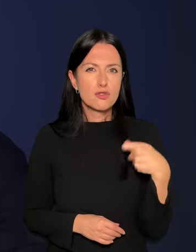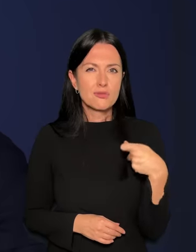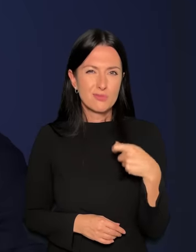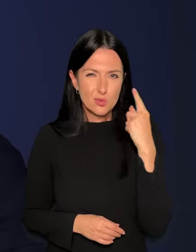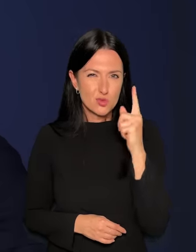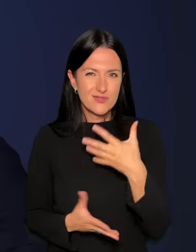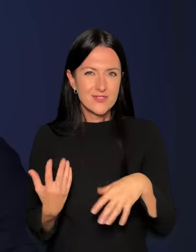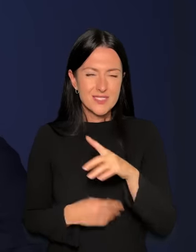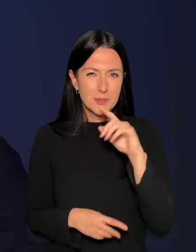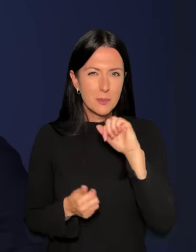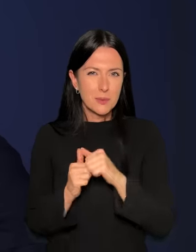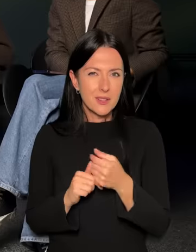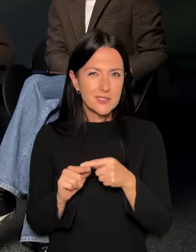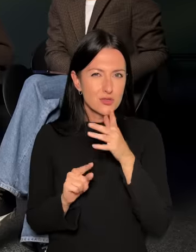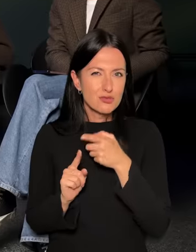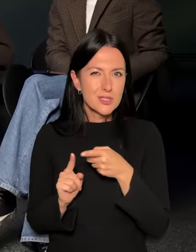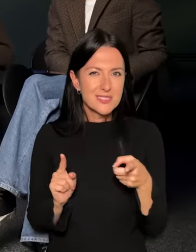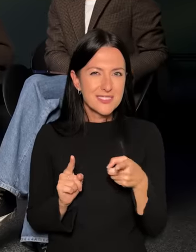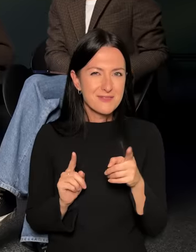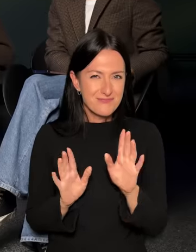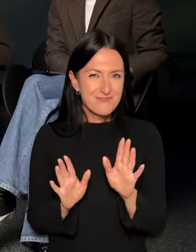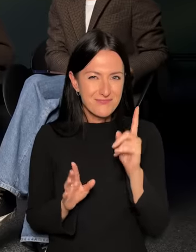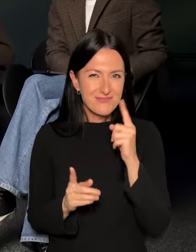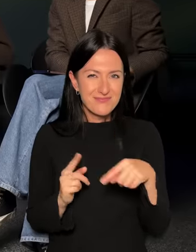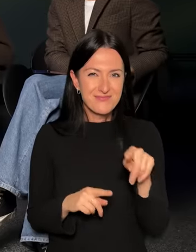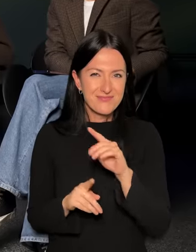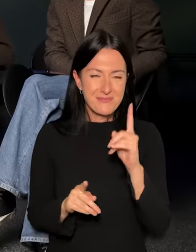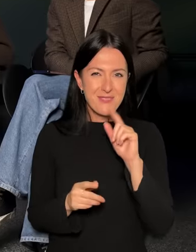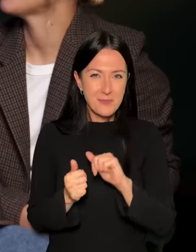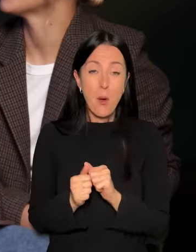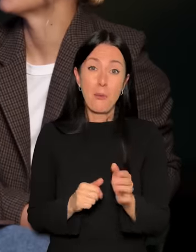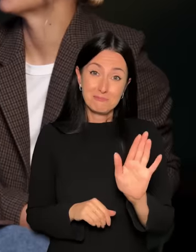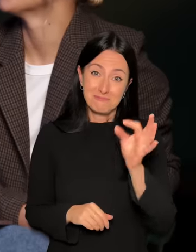I think we all remember those times, and we're old enough to remember them. We remember it well.